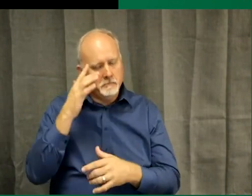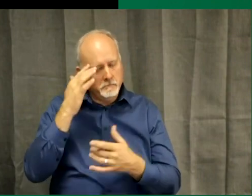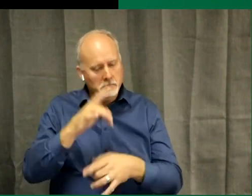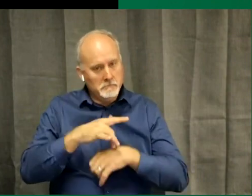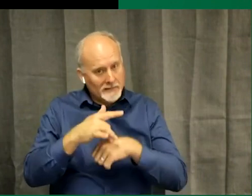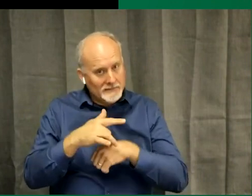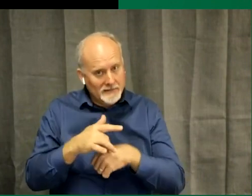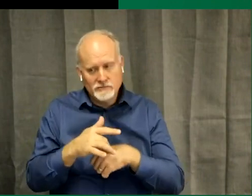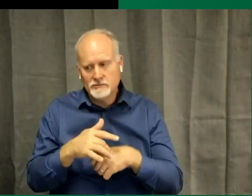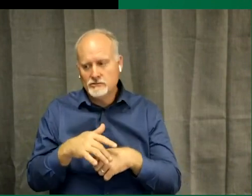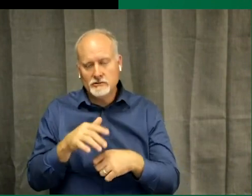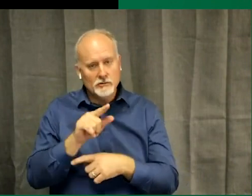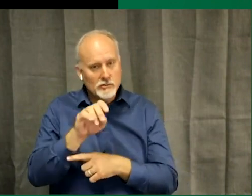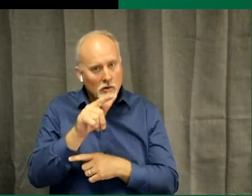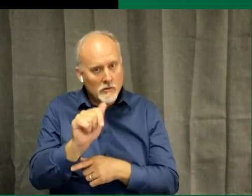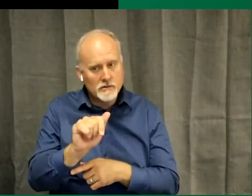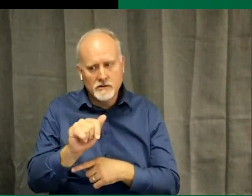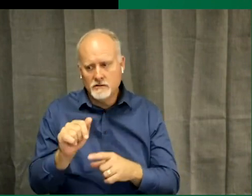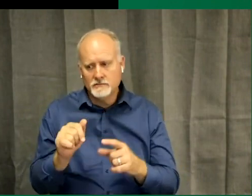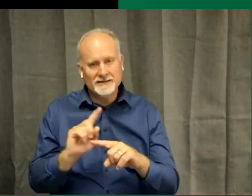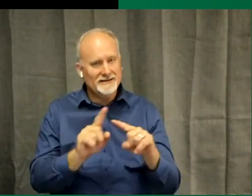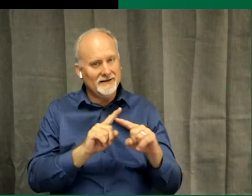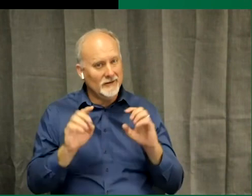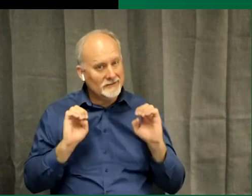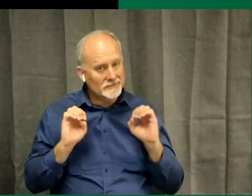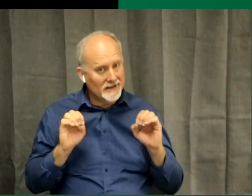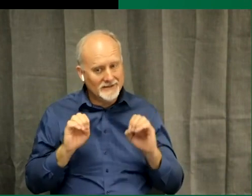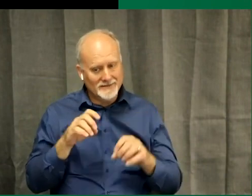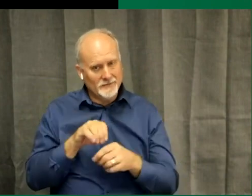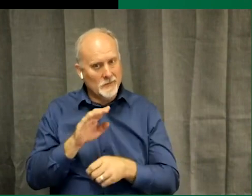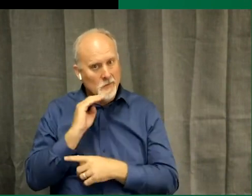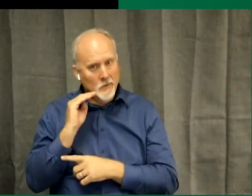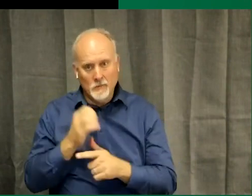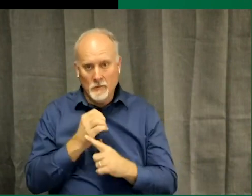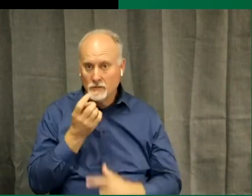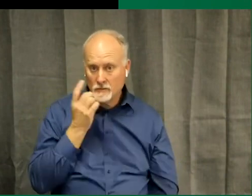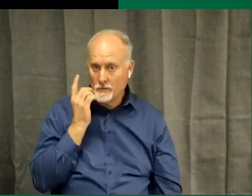some like easy exercises that you can do at home or in your dorm space and the last one would be